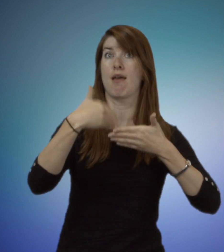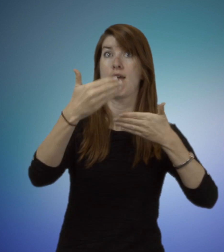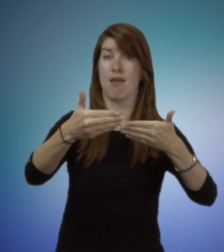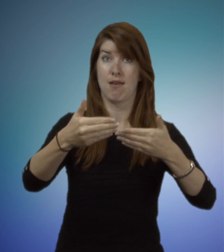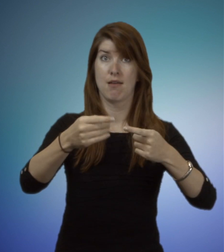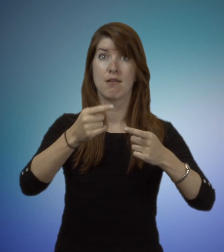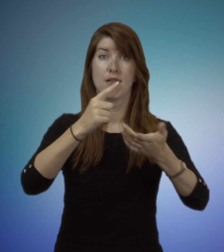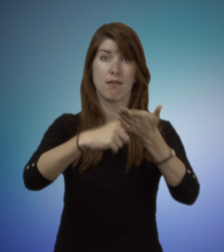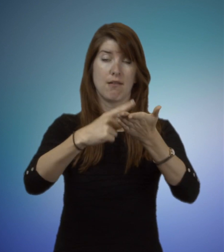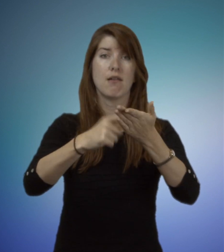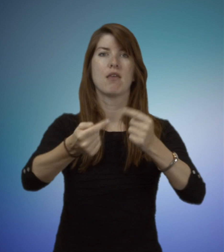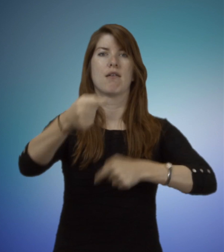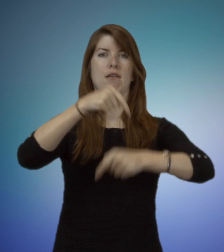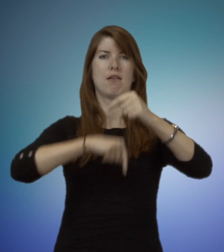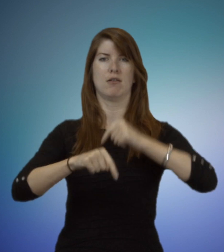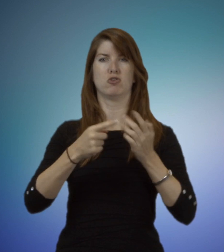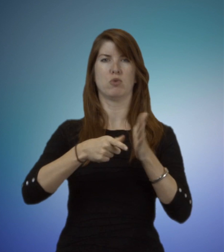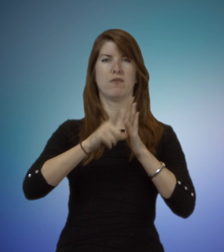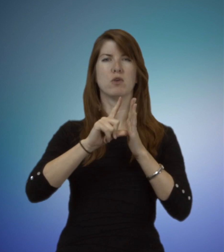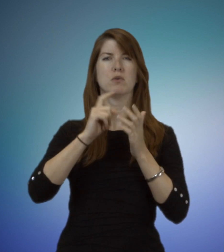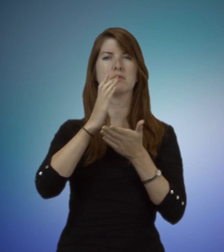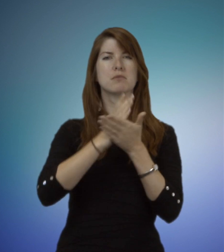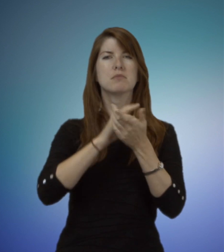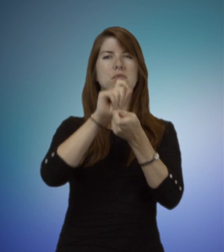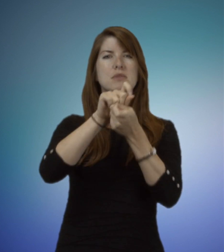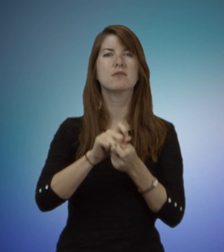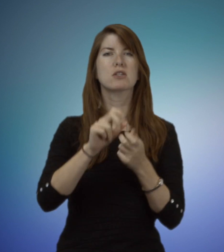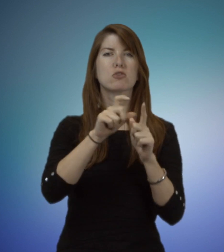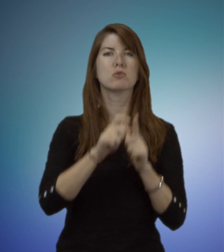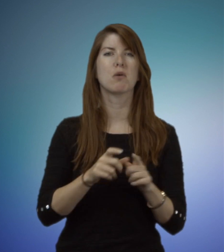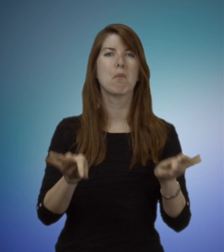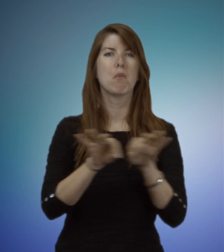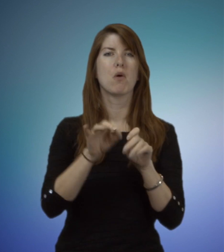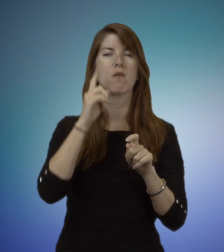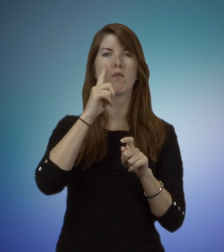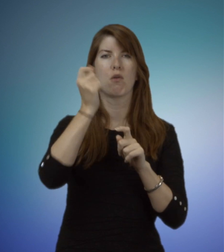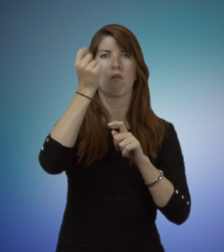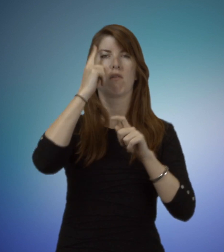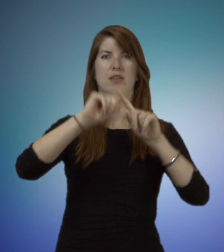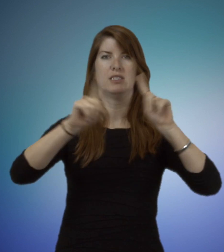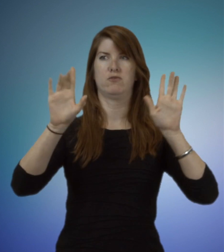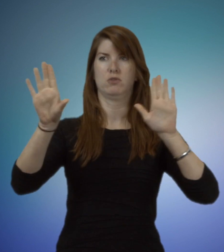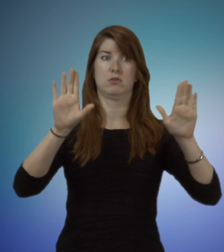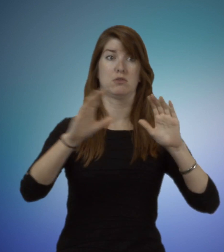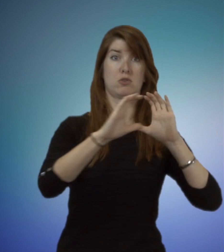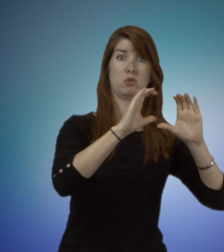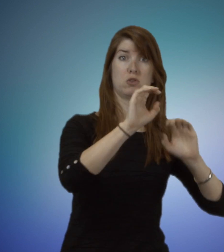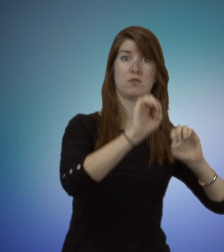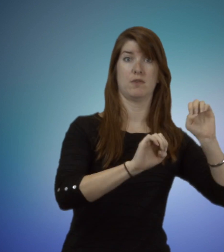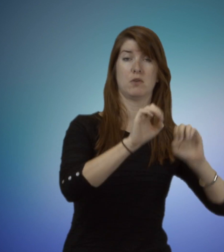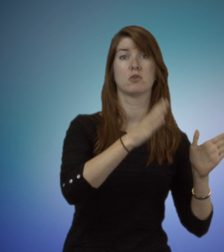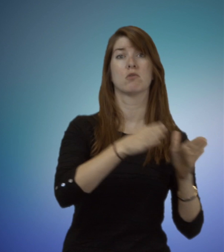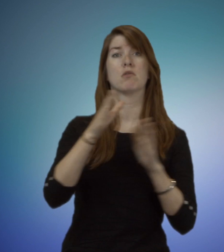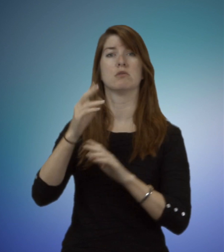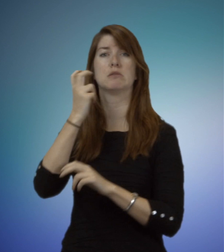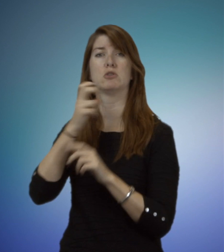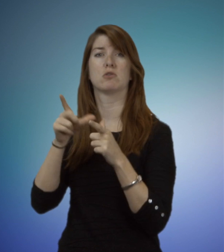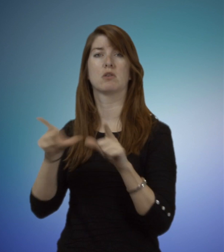to review some specific terminology that is important in thinking about the differences between a communication evaluation and a speech and language evaluation.